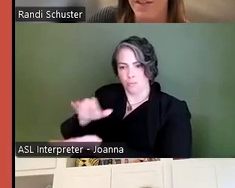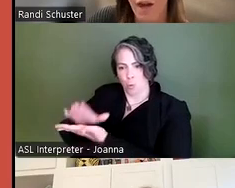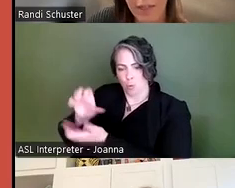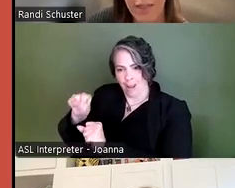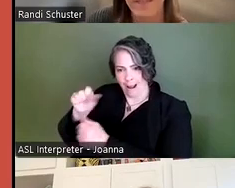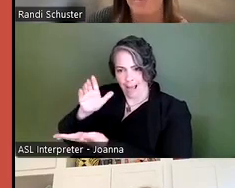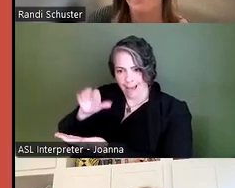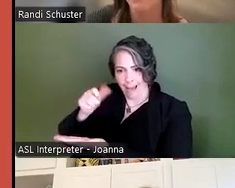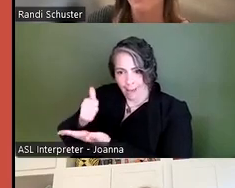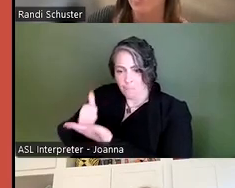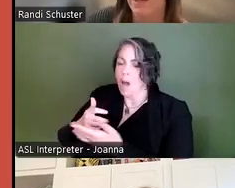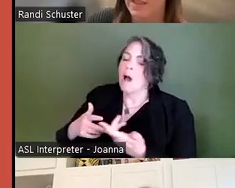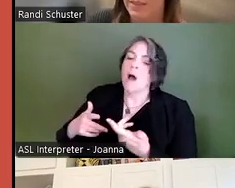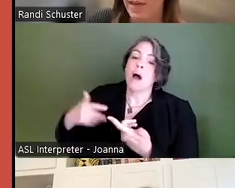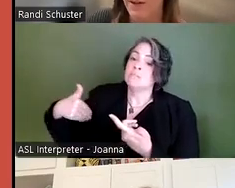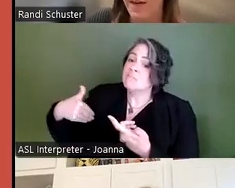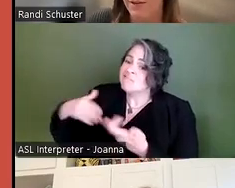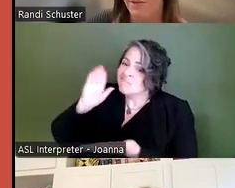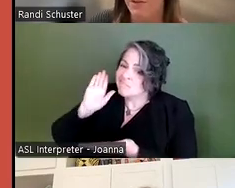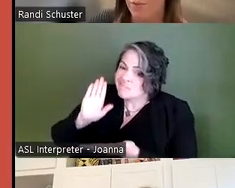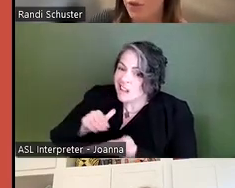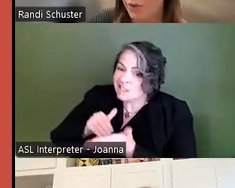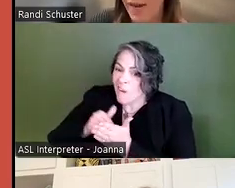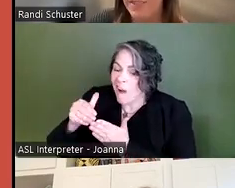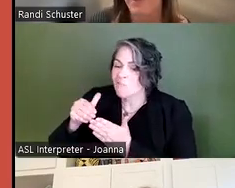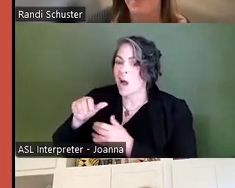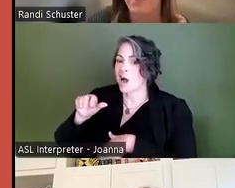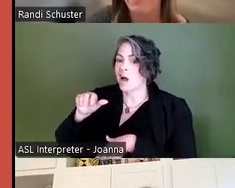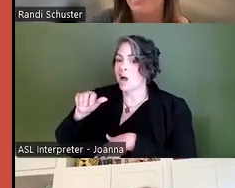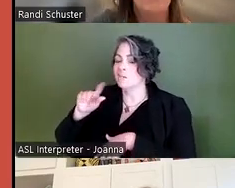psychotic-like symptoms, more likely to have higher levels of emotion reactivity,